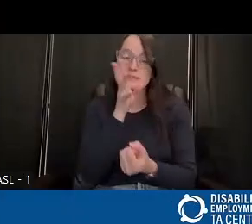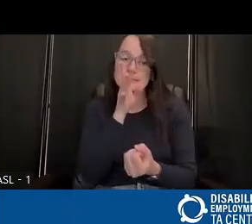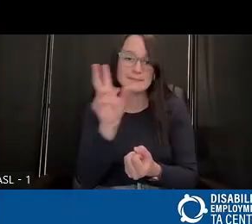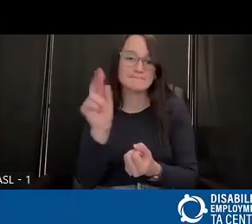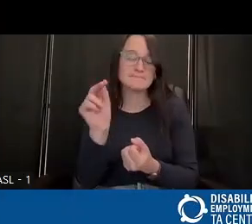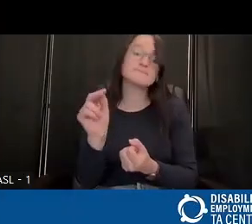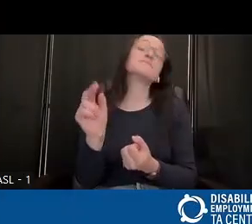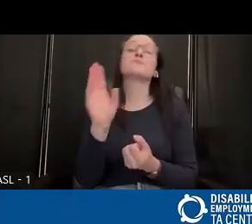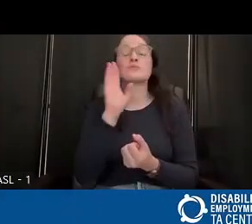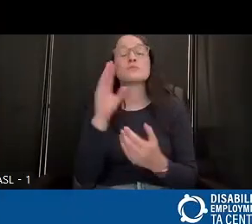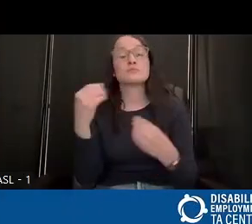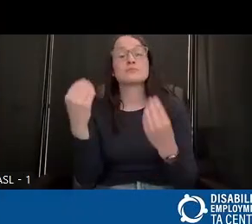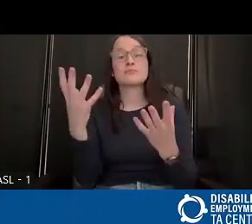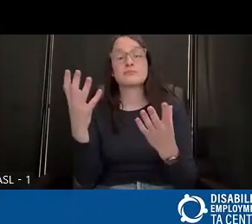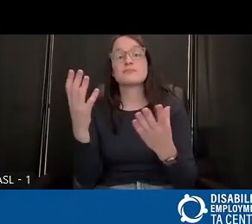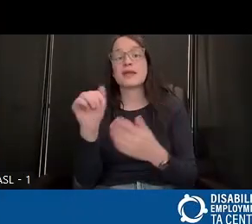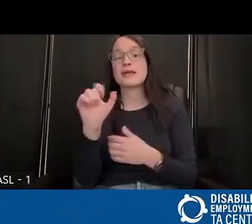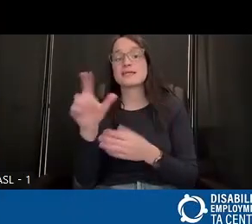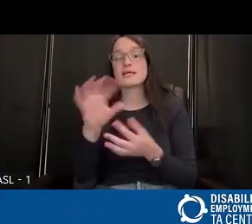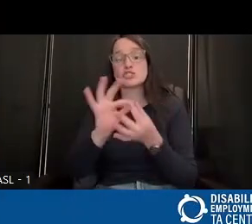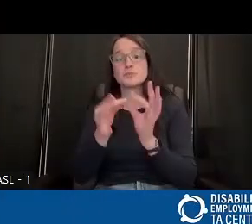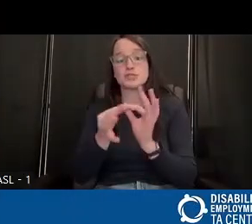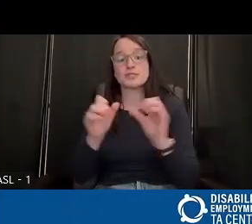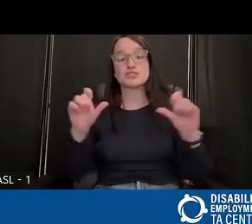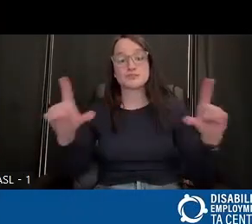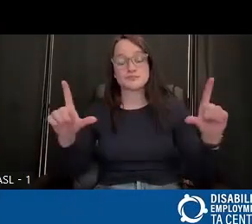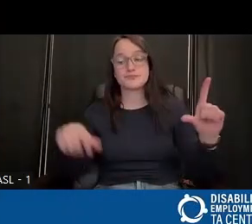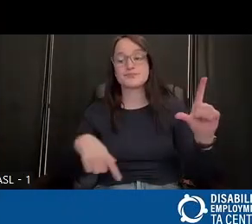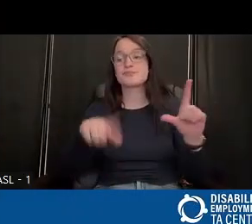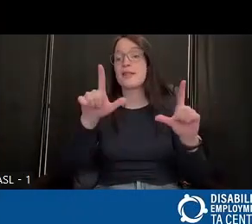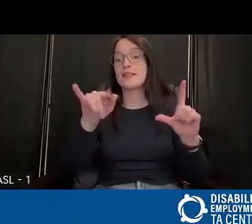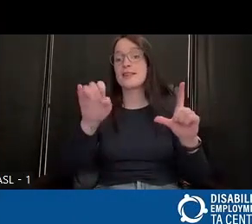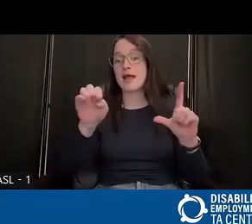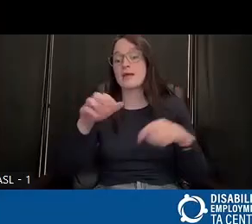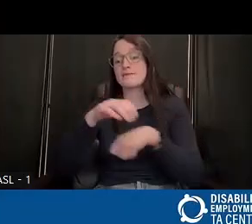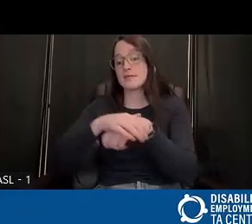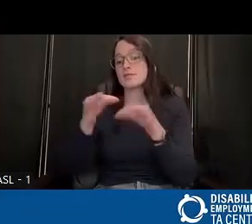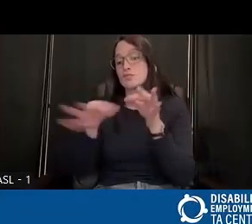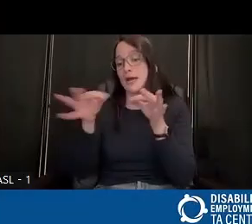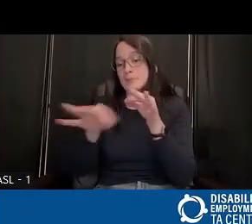Sign Language or ASL interpretation, live English captions, and then Spanish machine translations